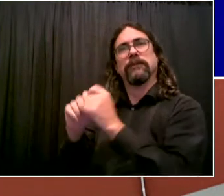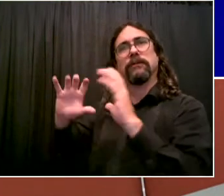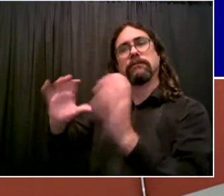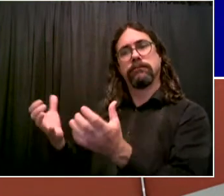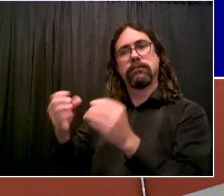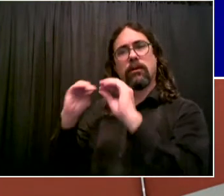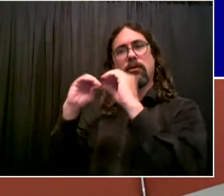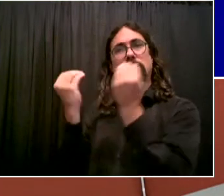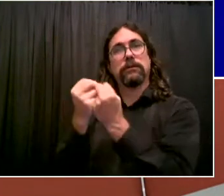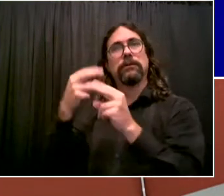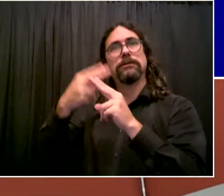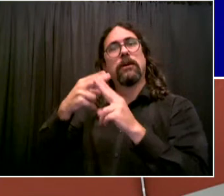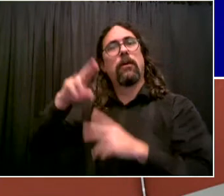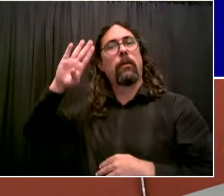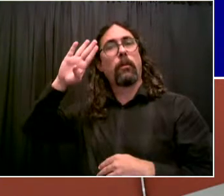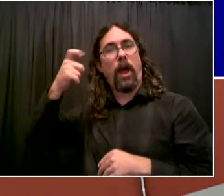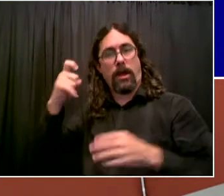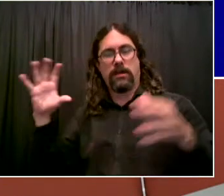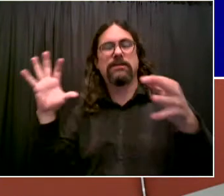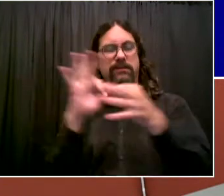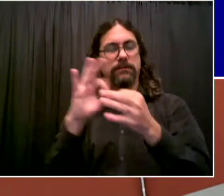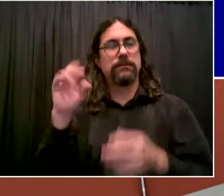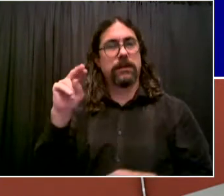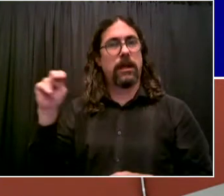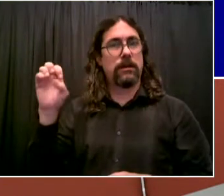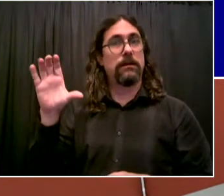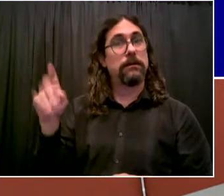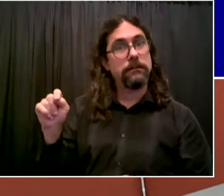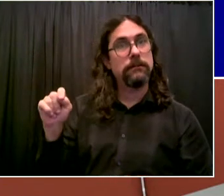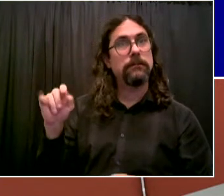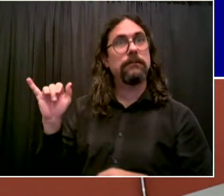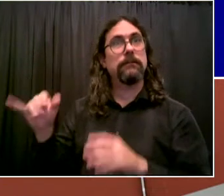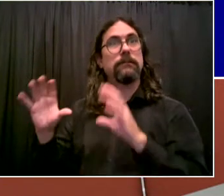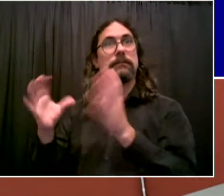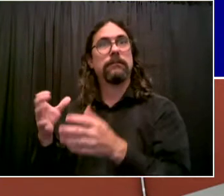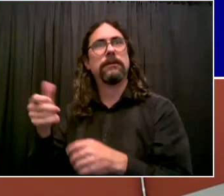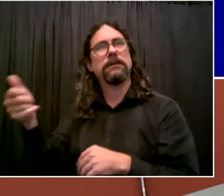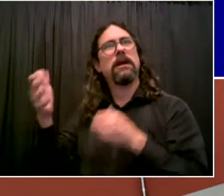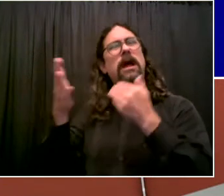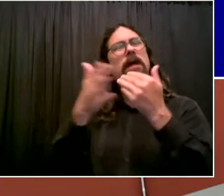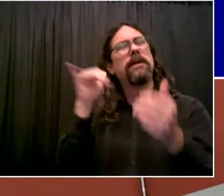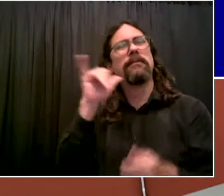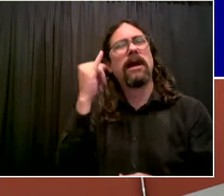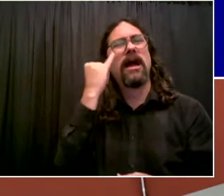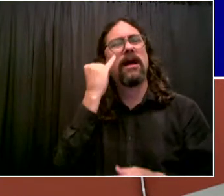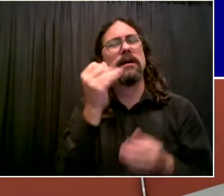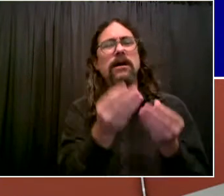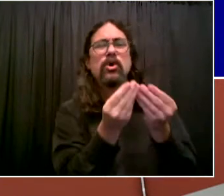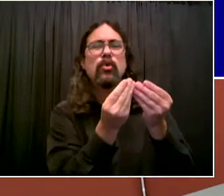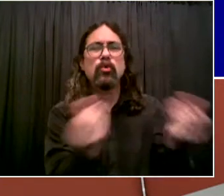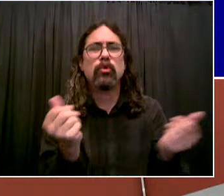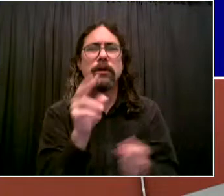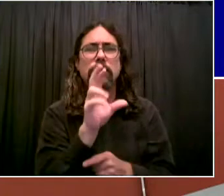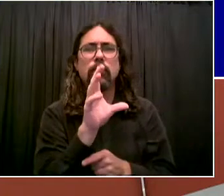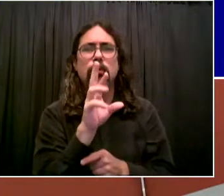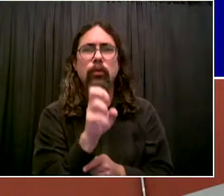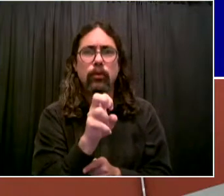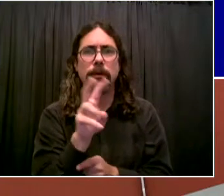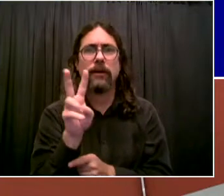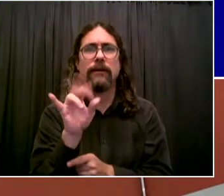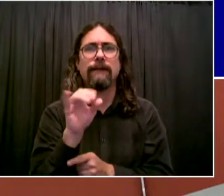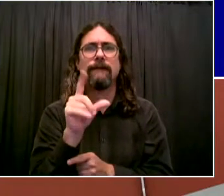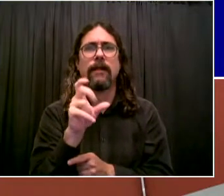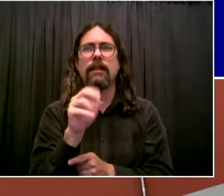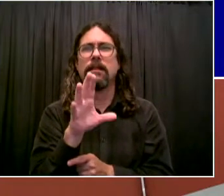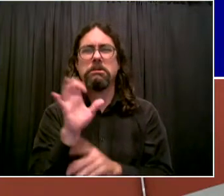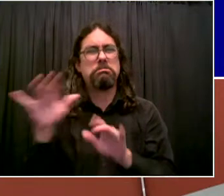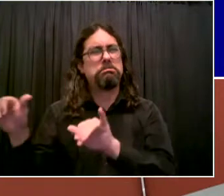BRONX CONNECTS.